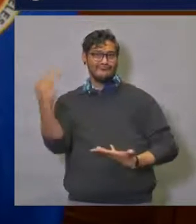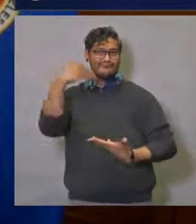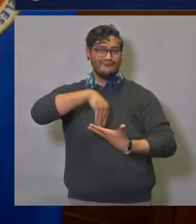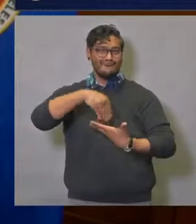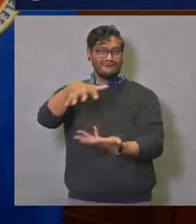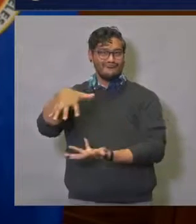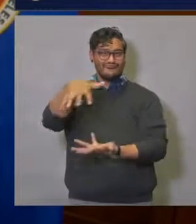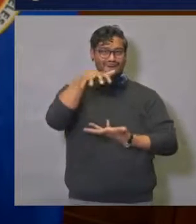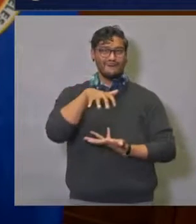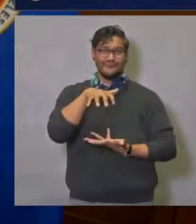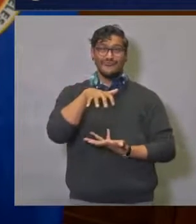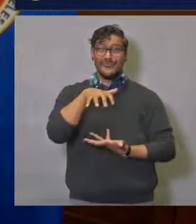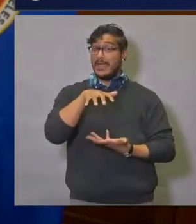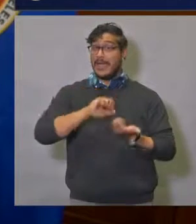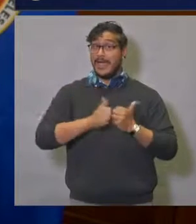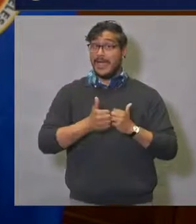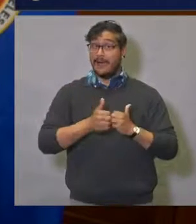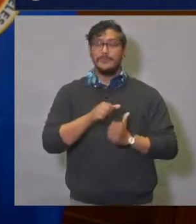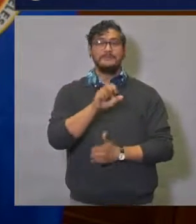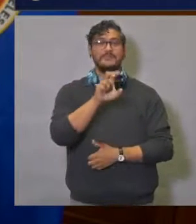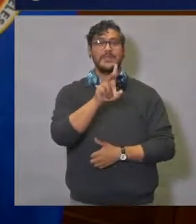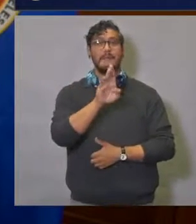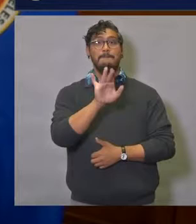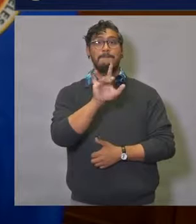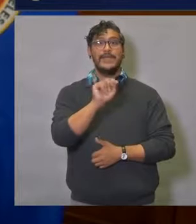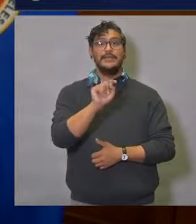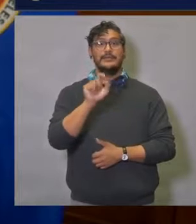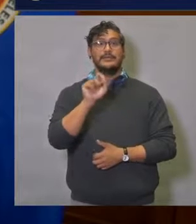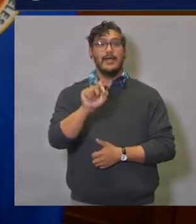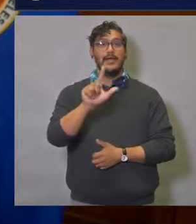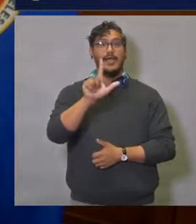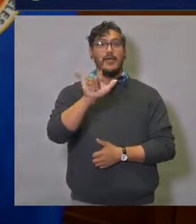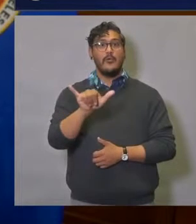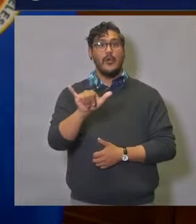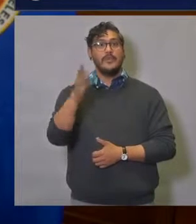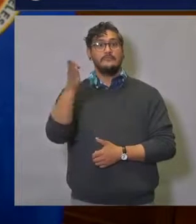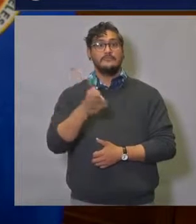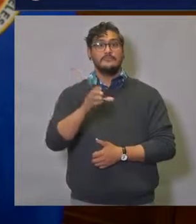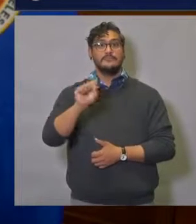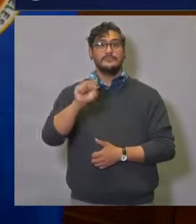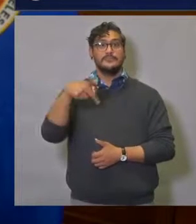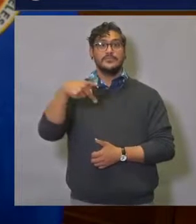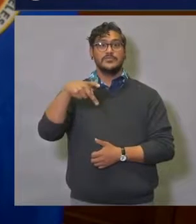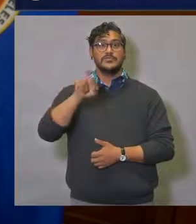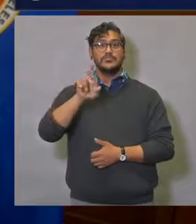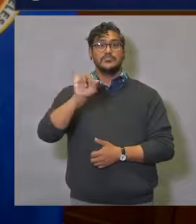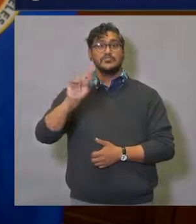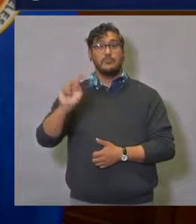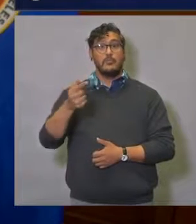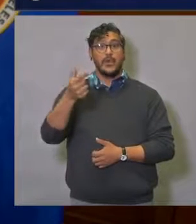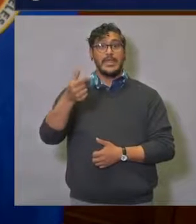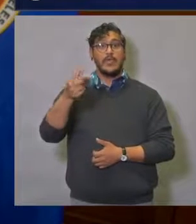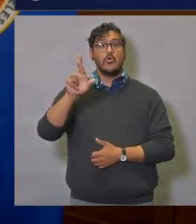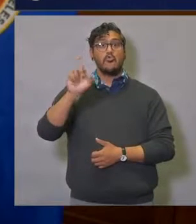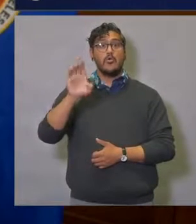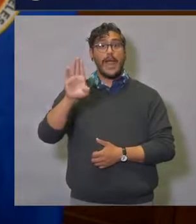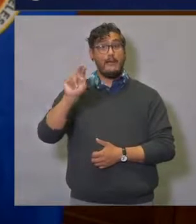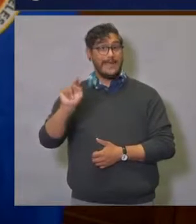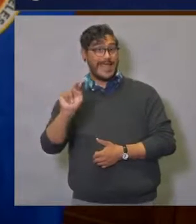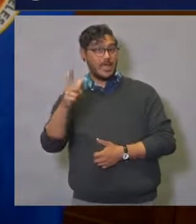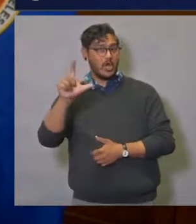FOR THE WHOLE FAMILY.